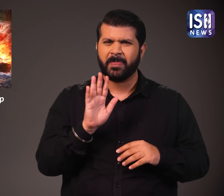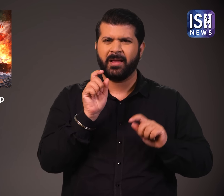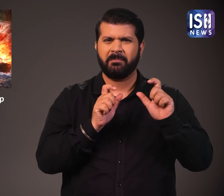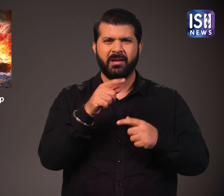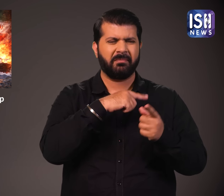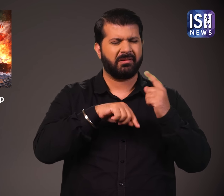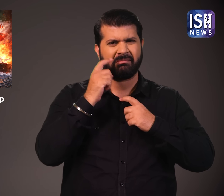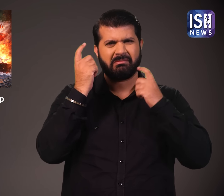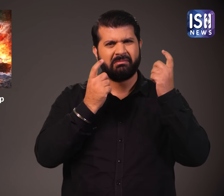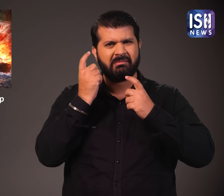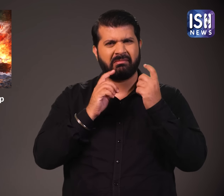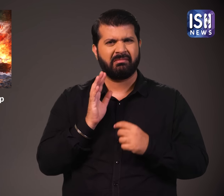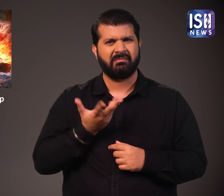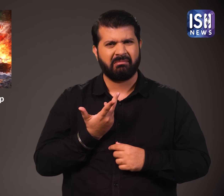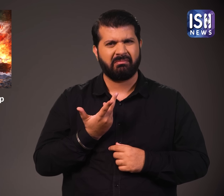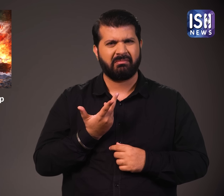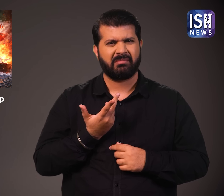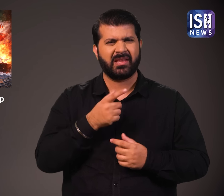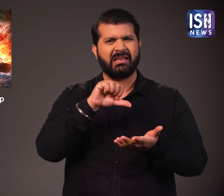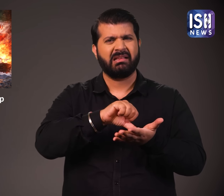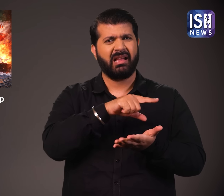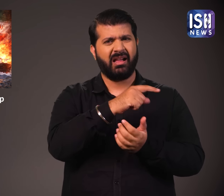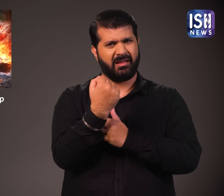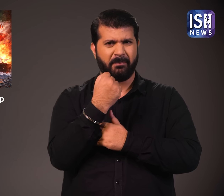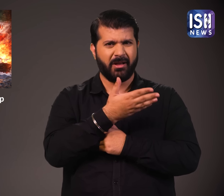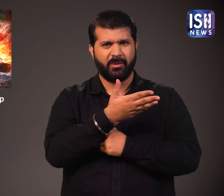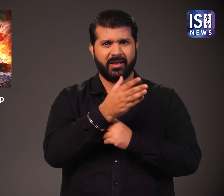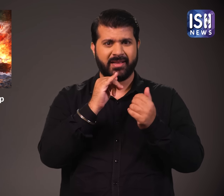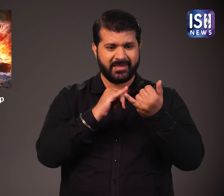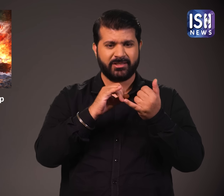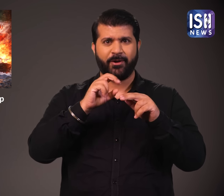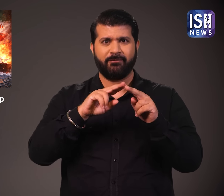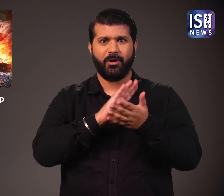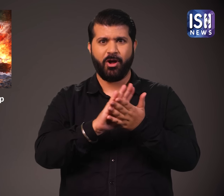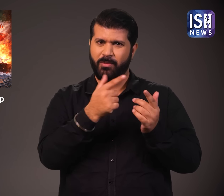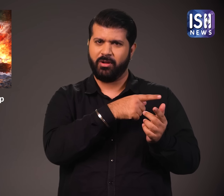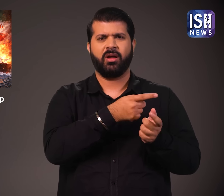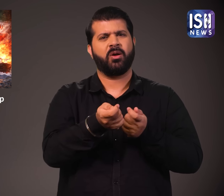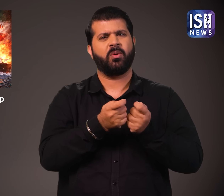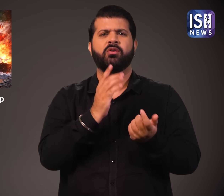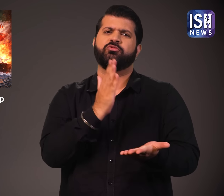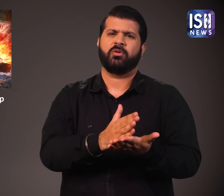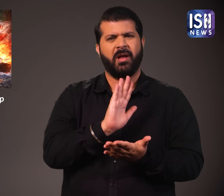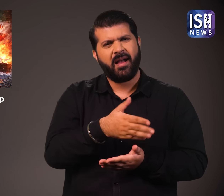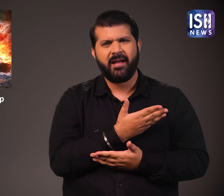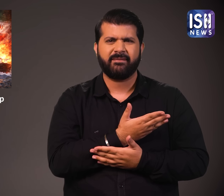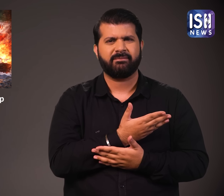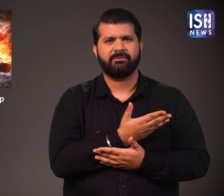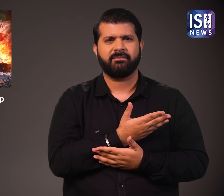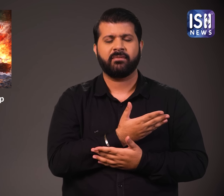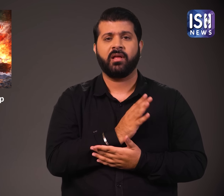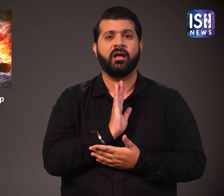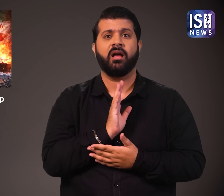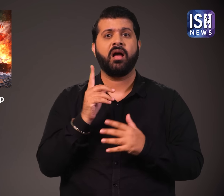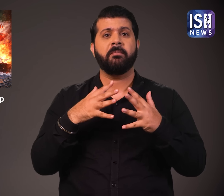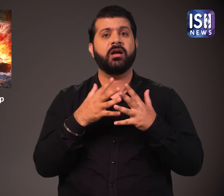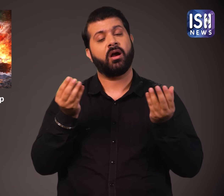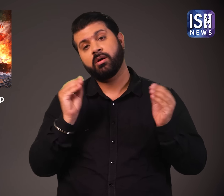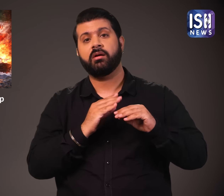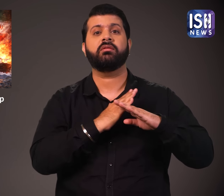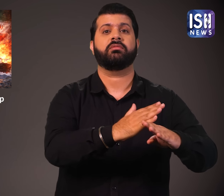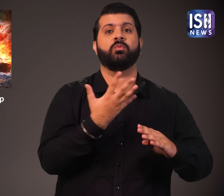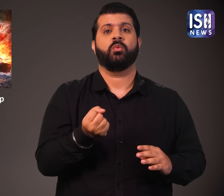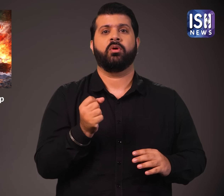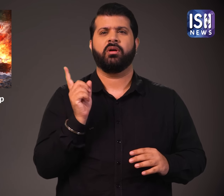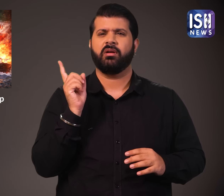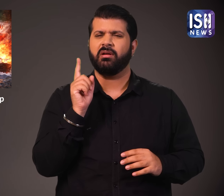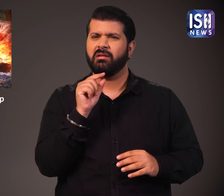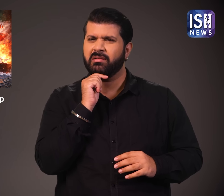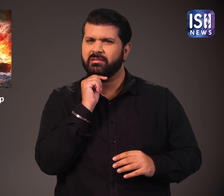Now many people are wondering if Iran has already blocked the Strait of Hormuz, then how is the U.S. planning another blockade?